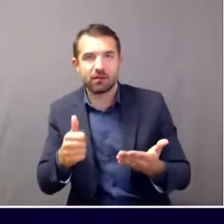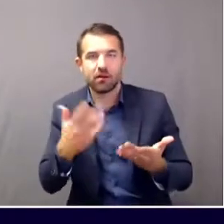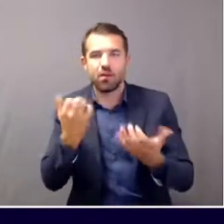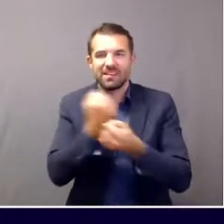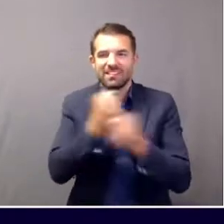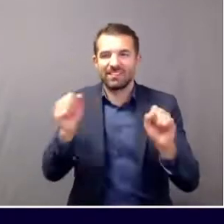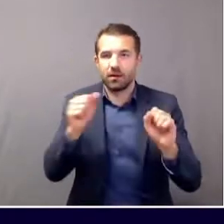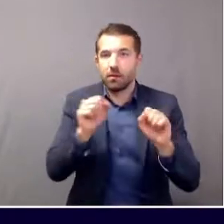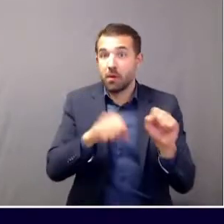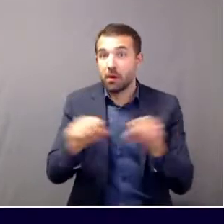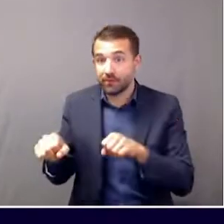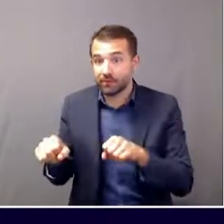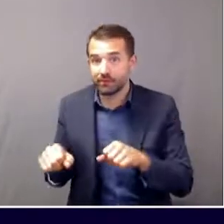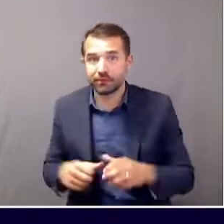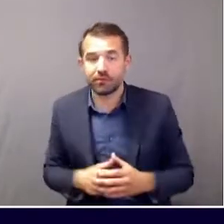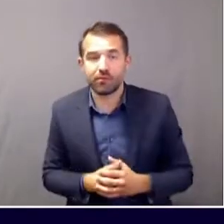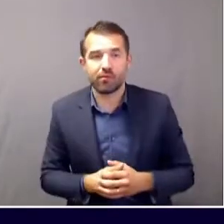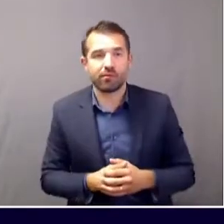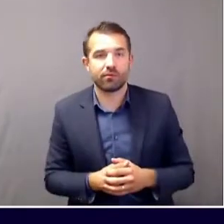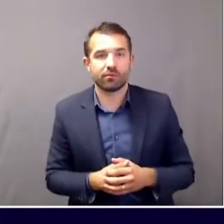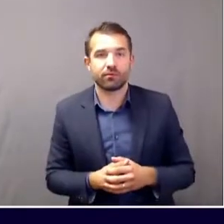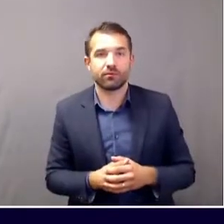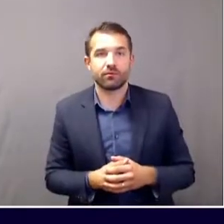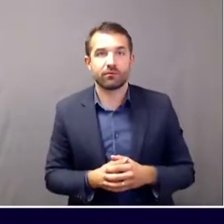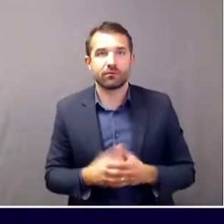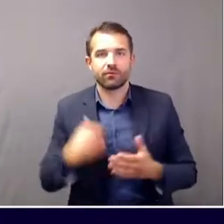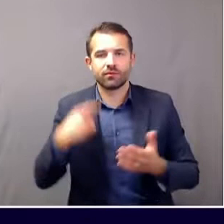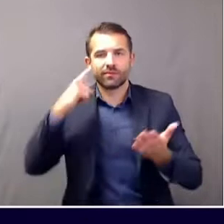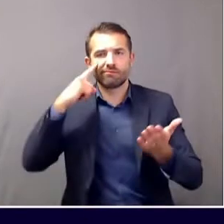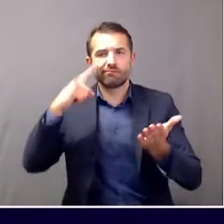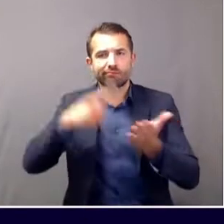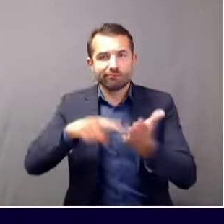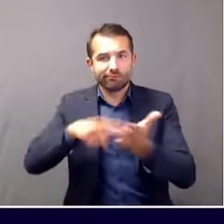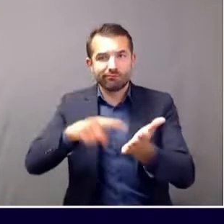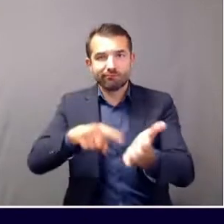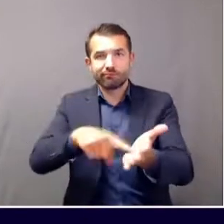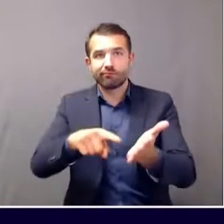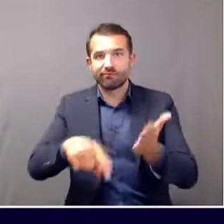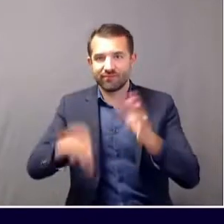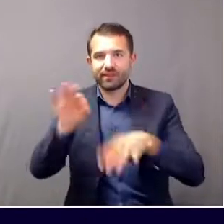question one right now for a